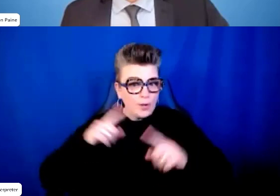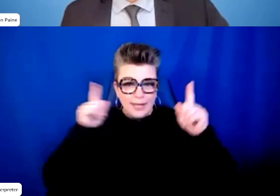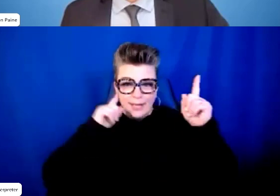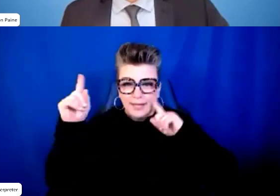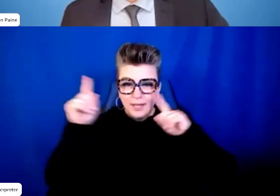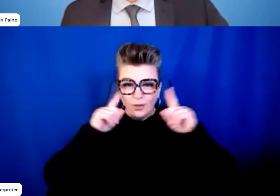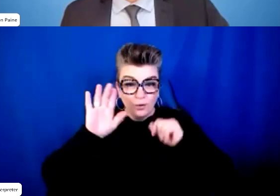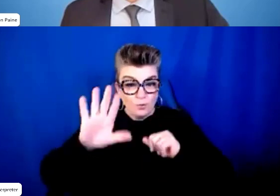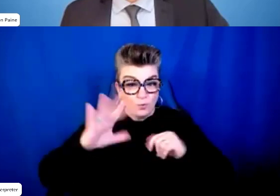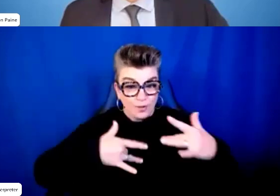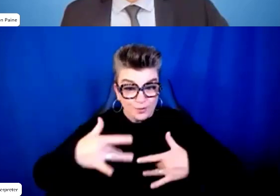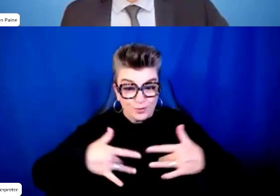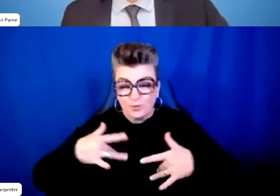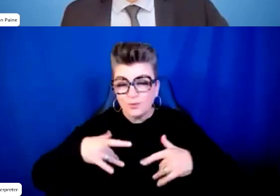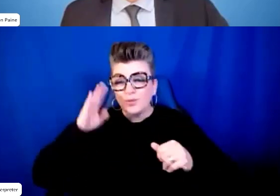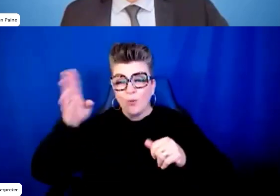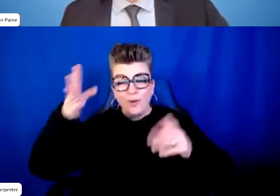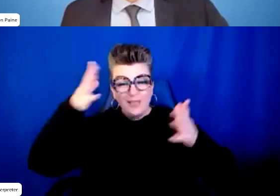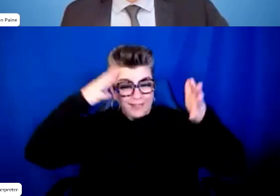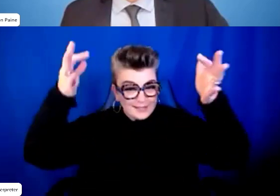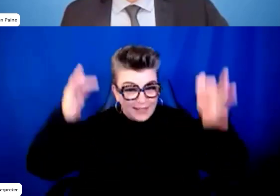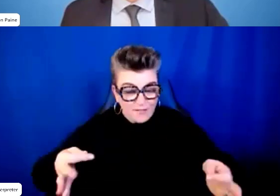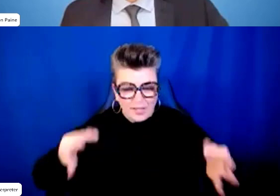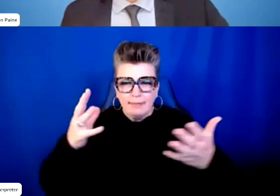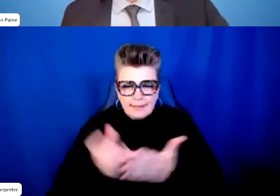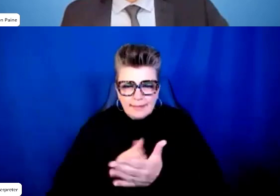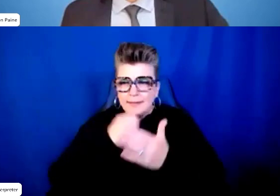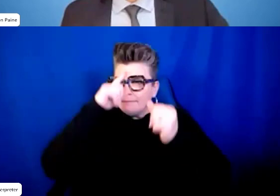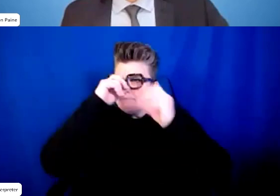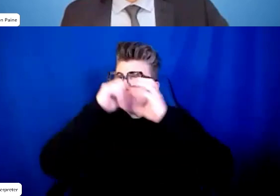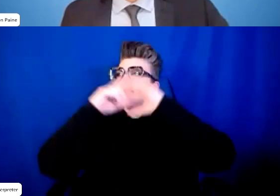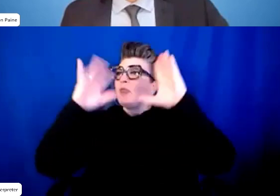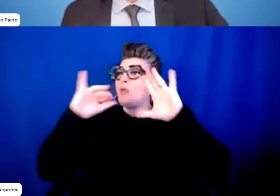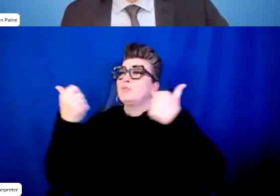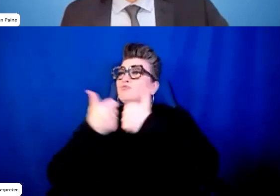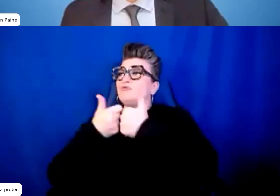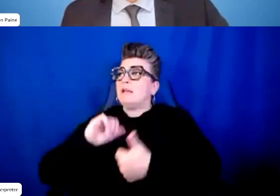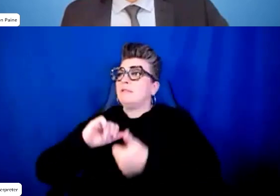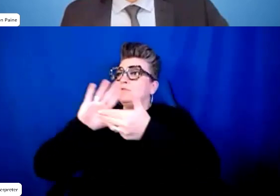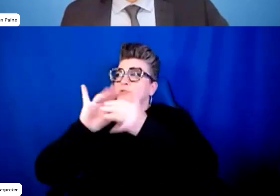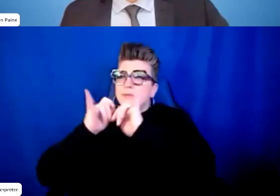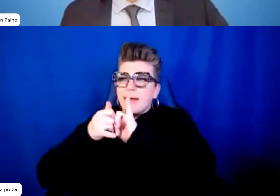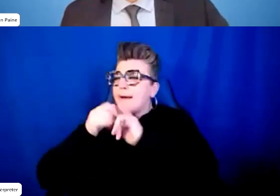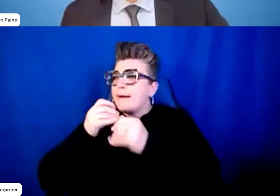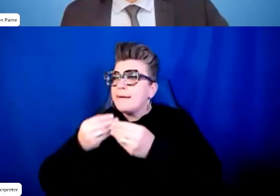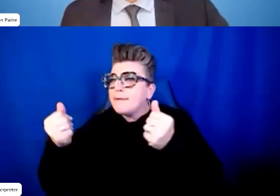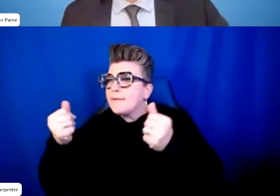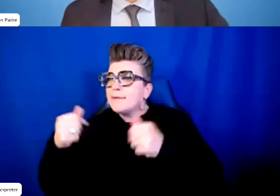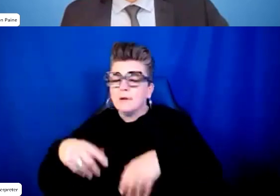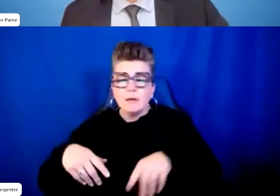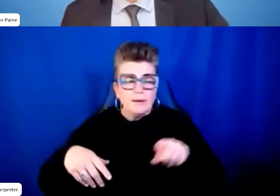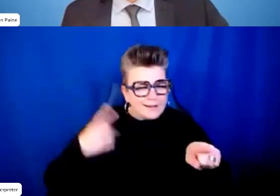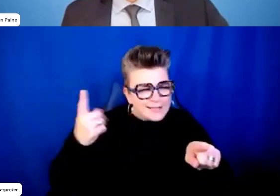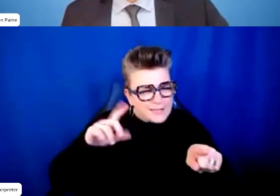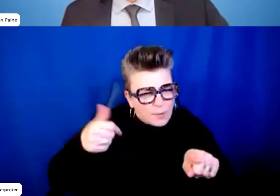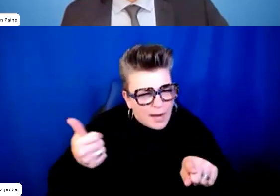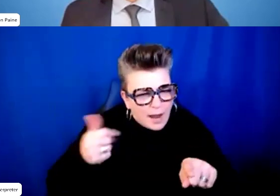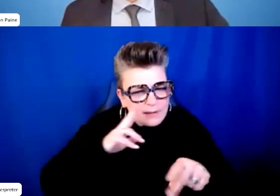certainly be taking those challenges into account. And I think someone else in the Q&A had also mentioned something about the possibility